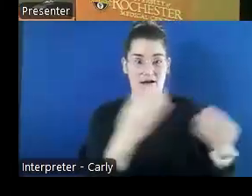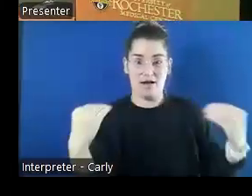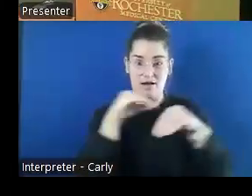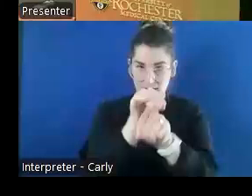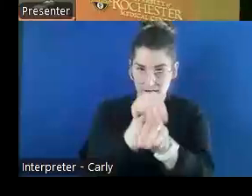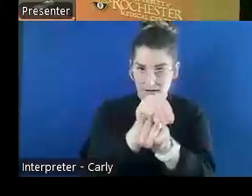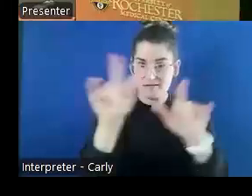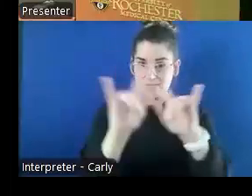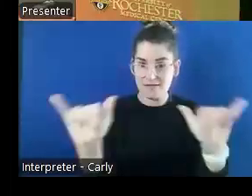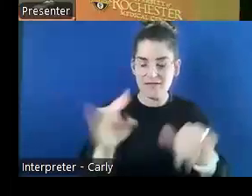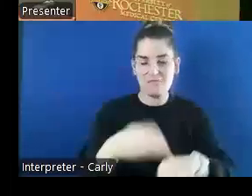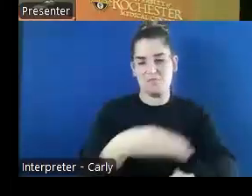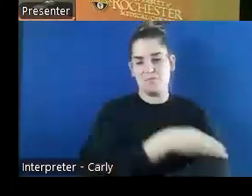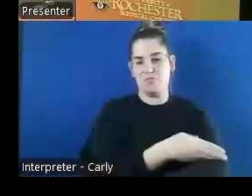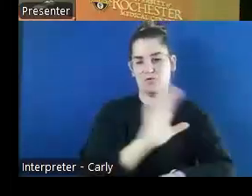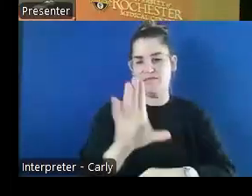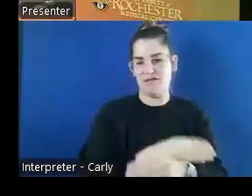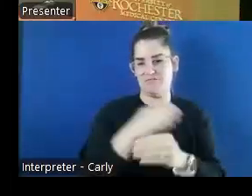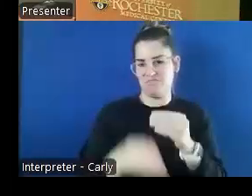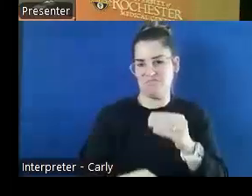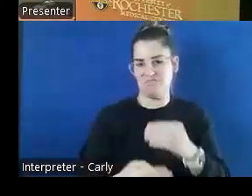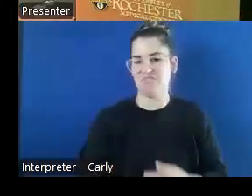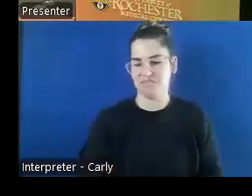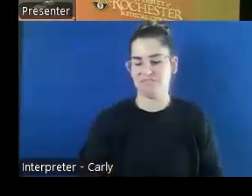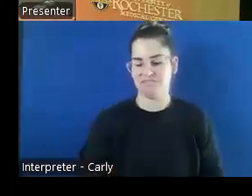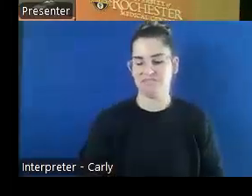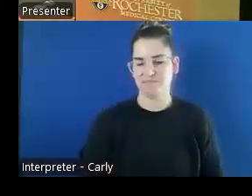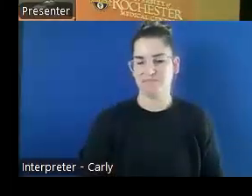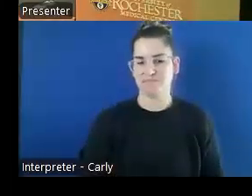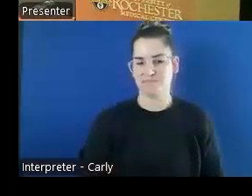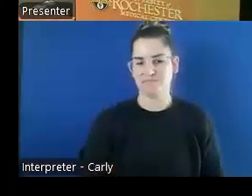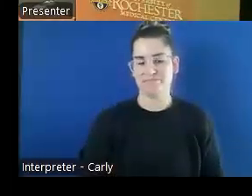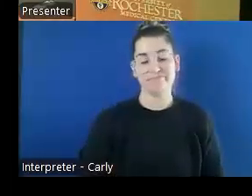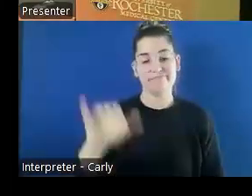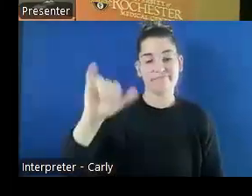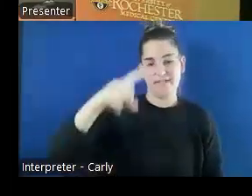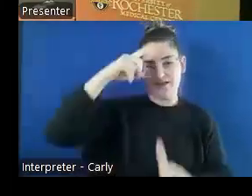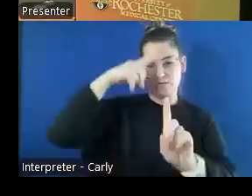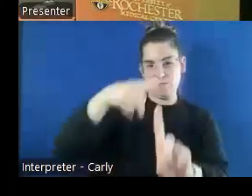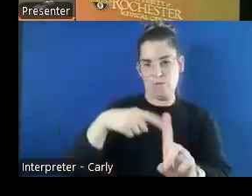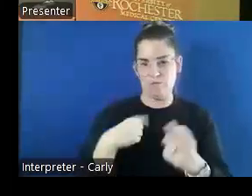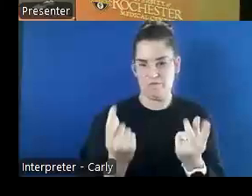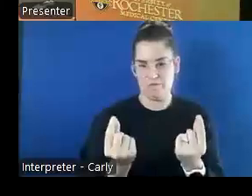that can improve those outcomes um and so that's really the goal of what we do in our mission so